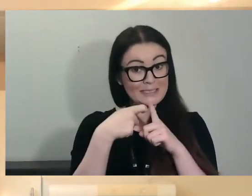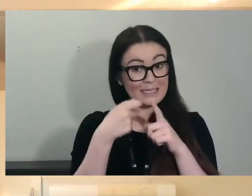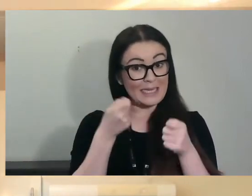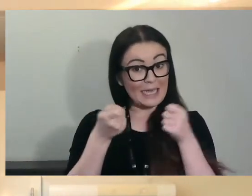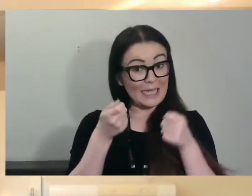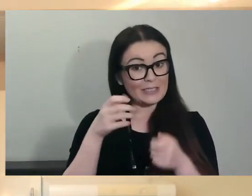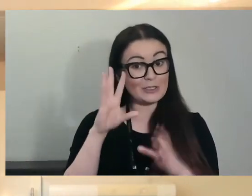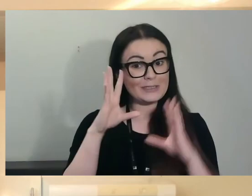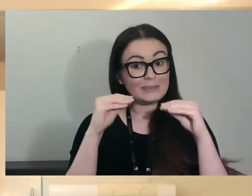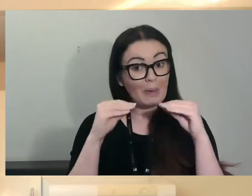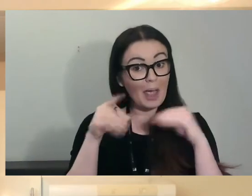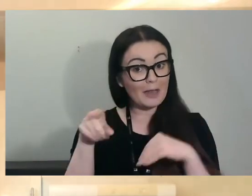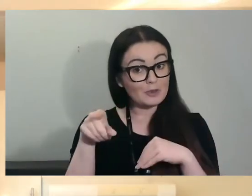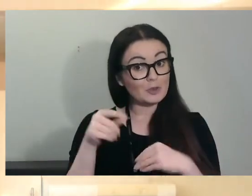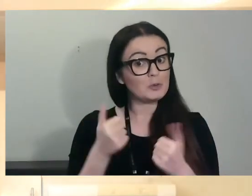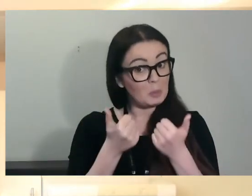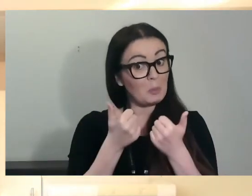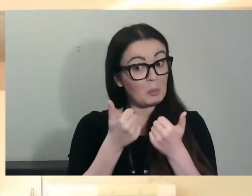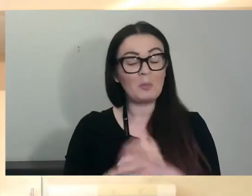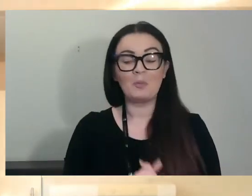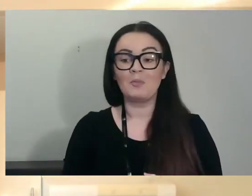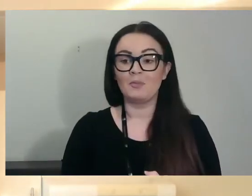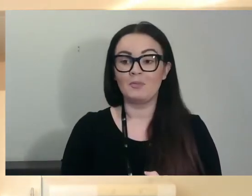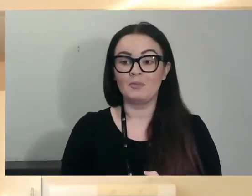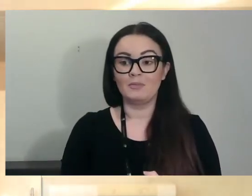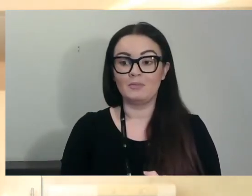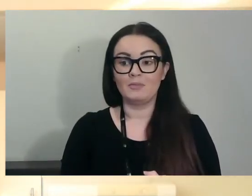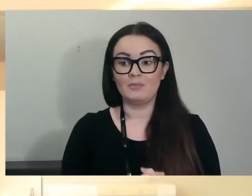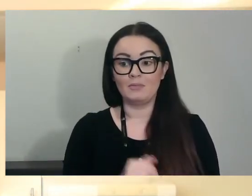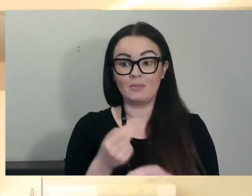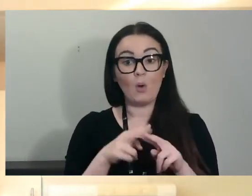we can get some interesting marks from those as well. Like I said, if you've got